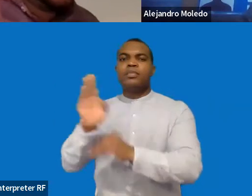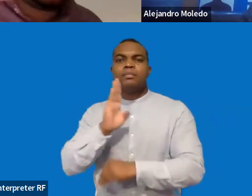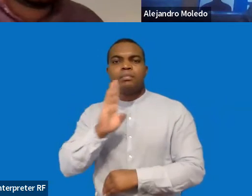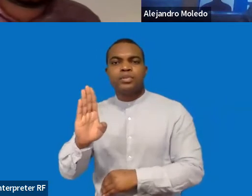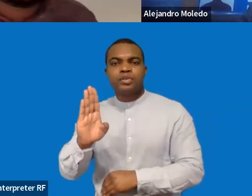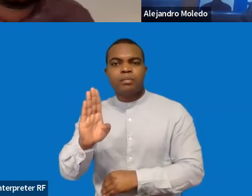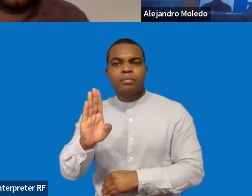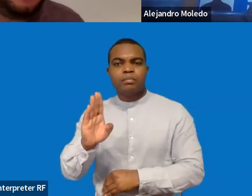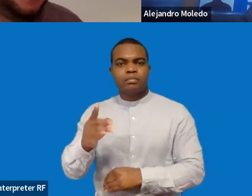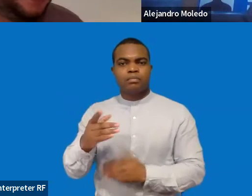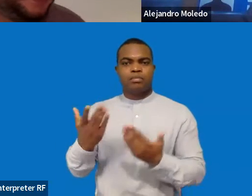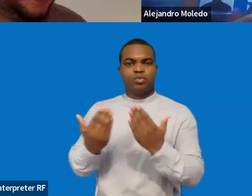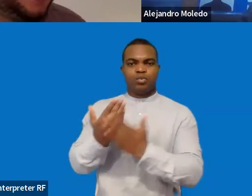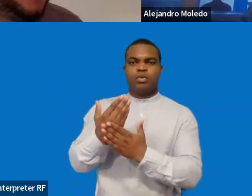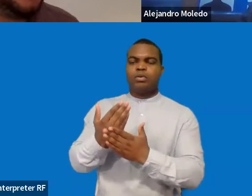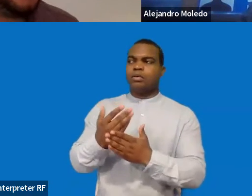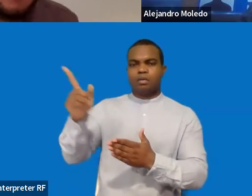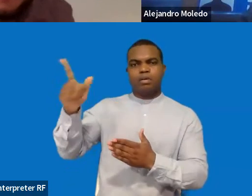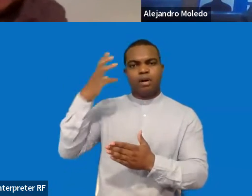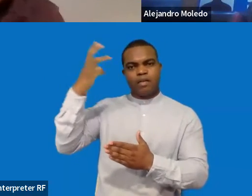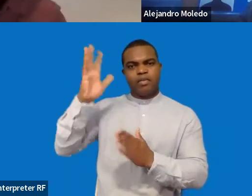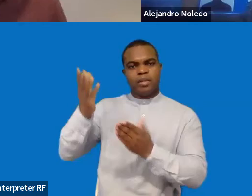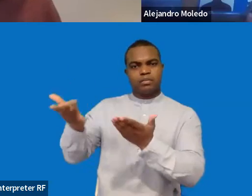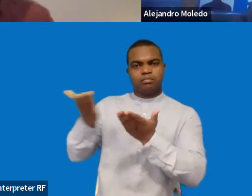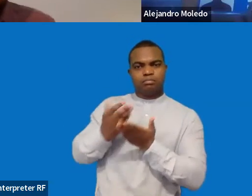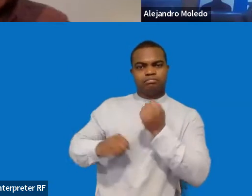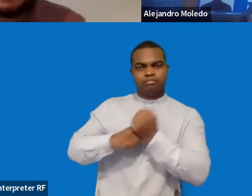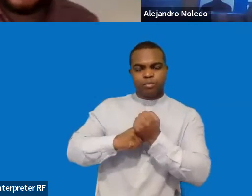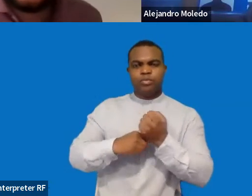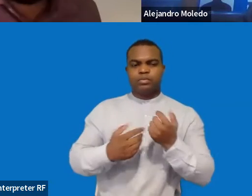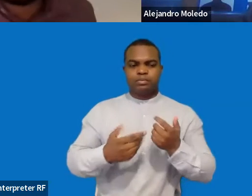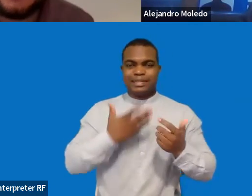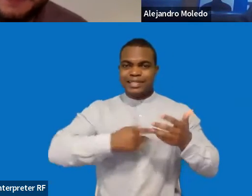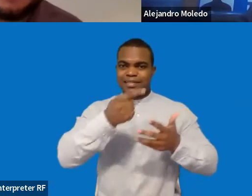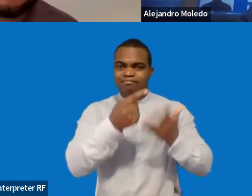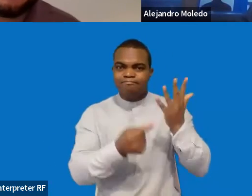or sign language interpretation, personal assistance... This transitional measure